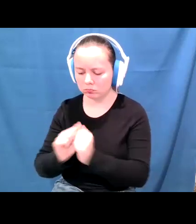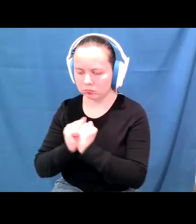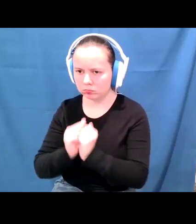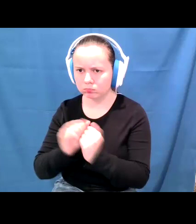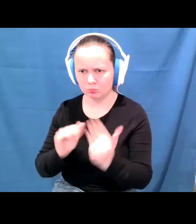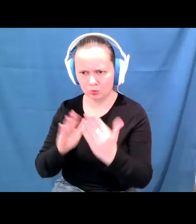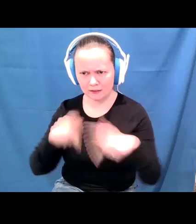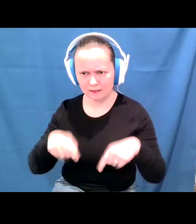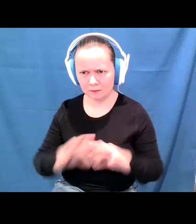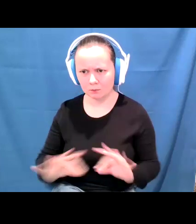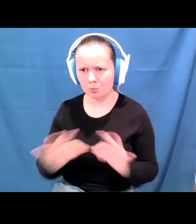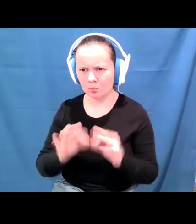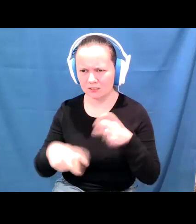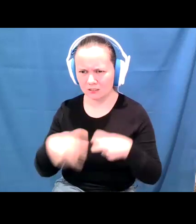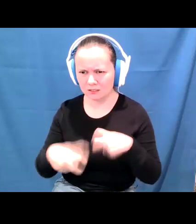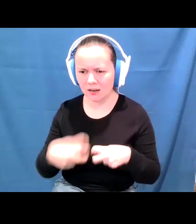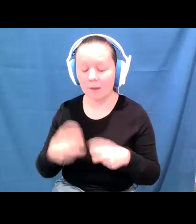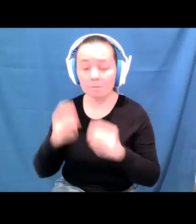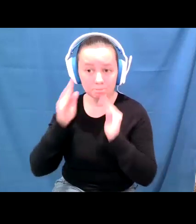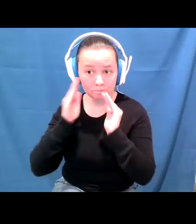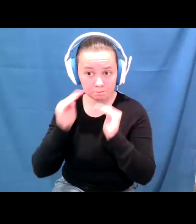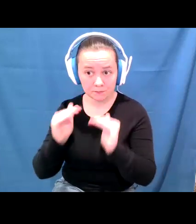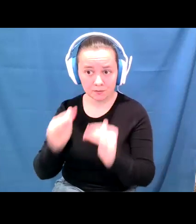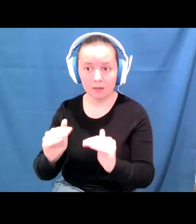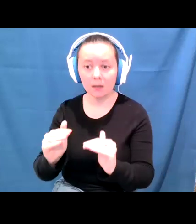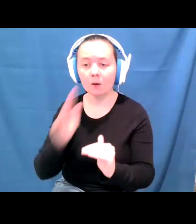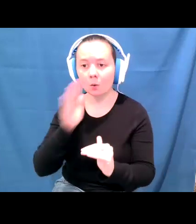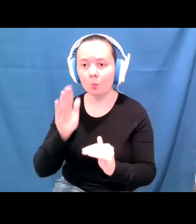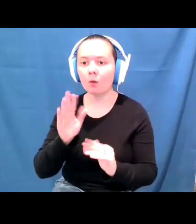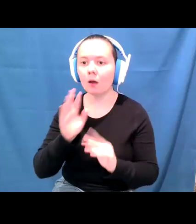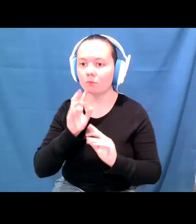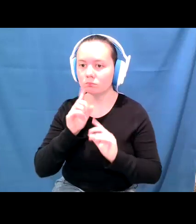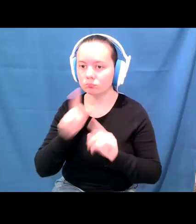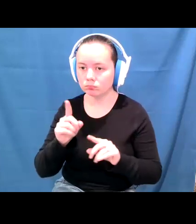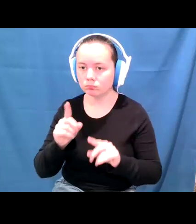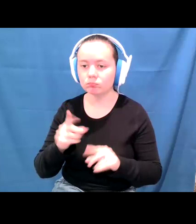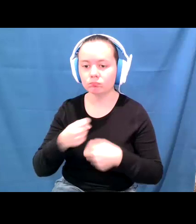It is anticipated that we will be releasing our recommendations later this spring.